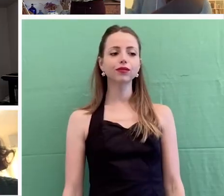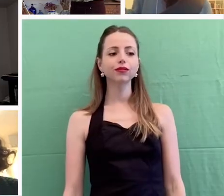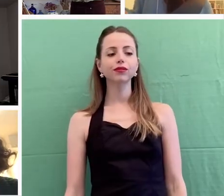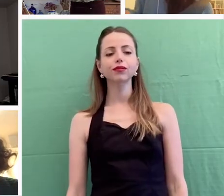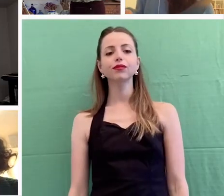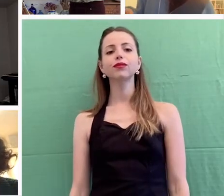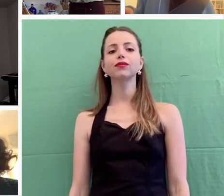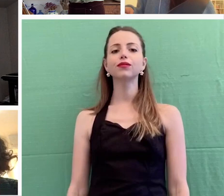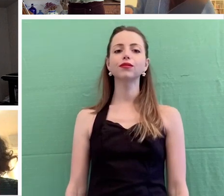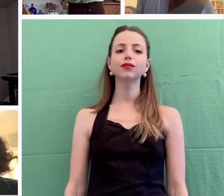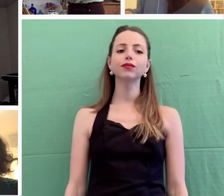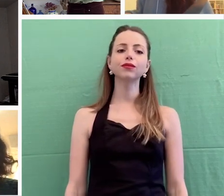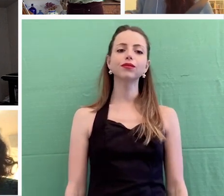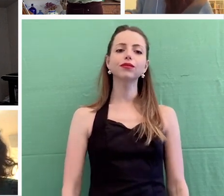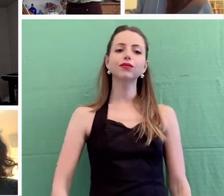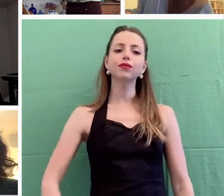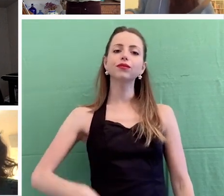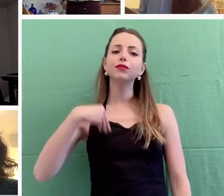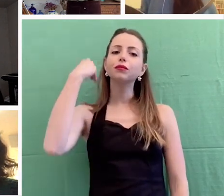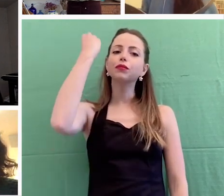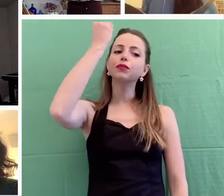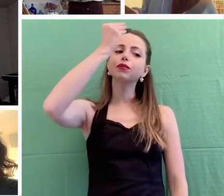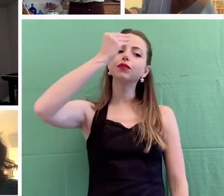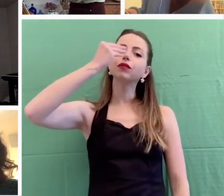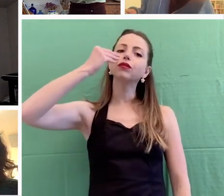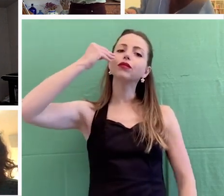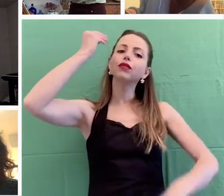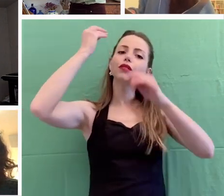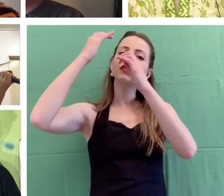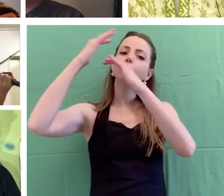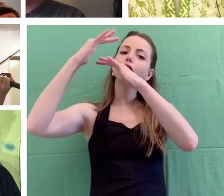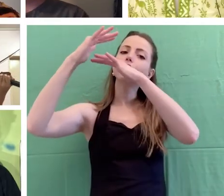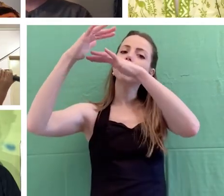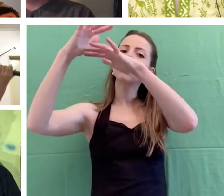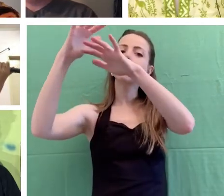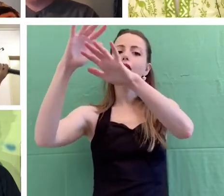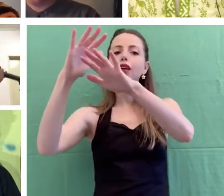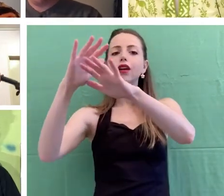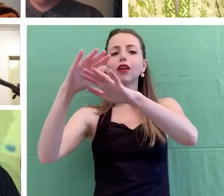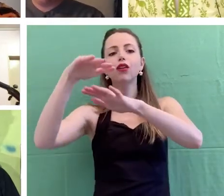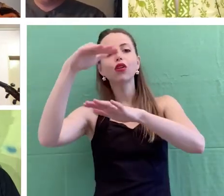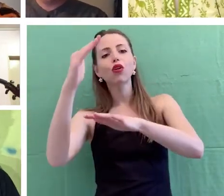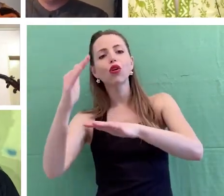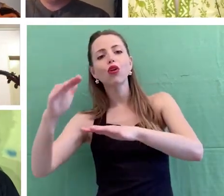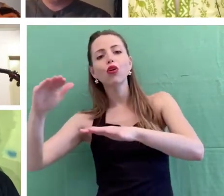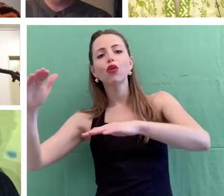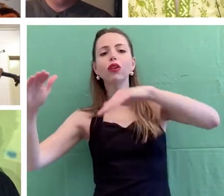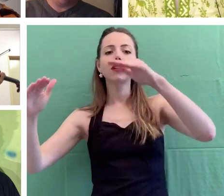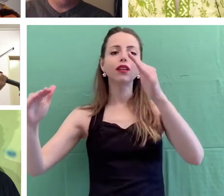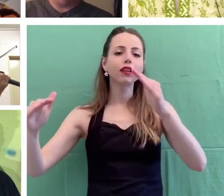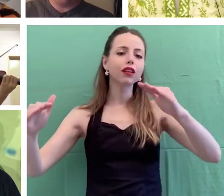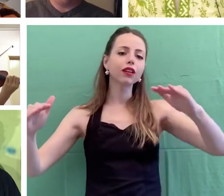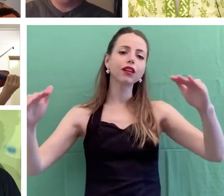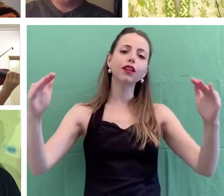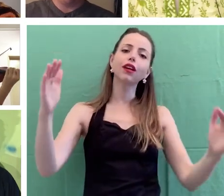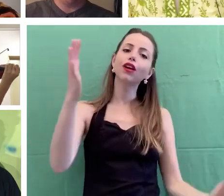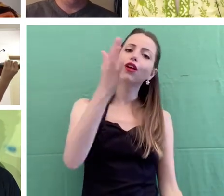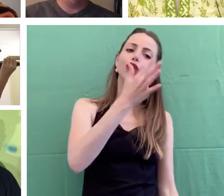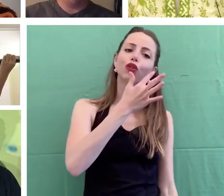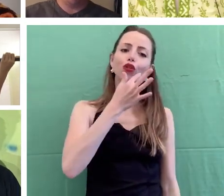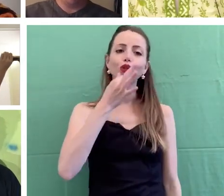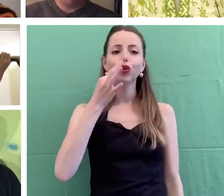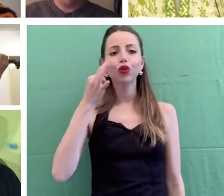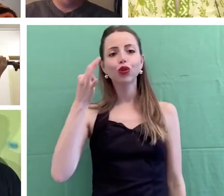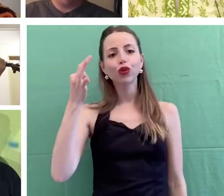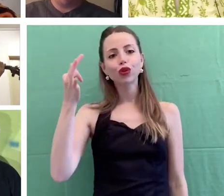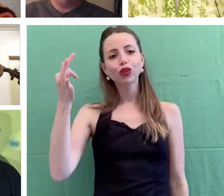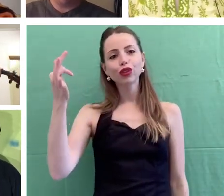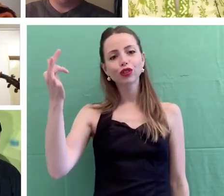go settle upon the valleys and hills,